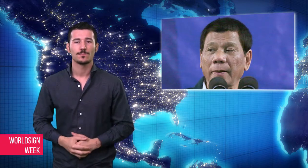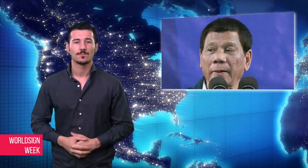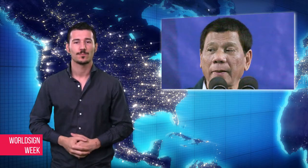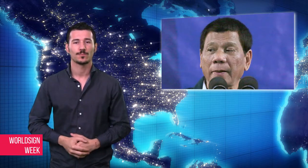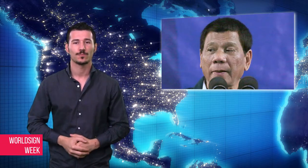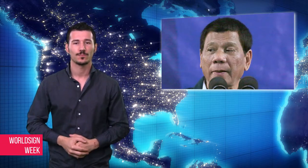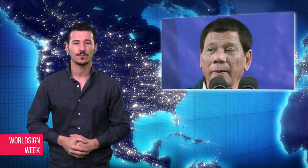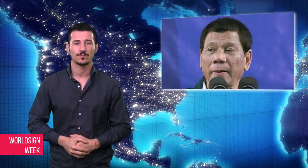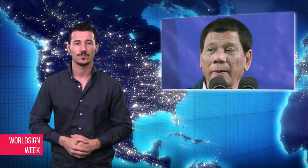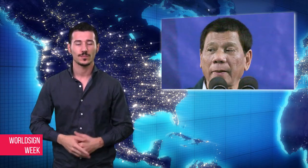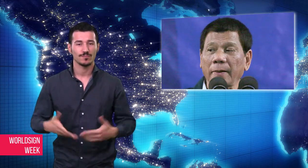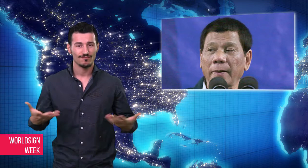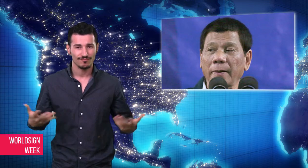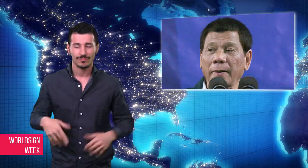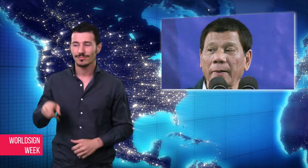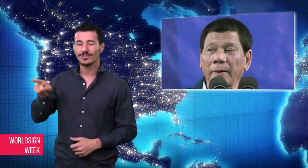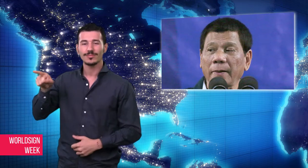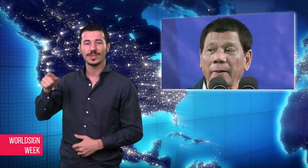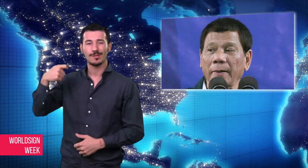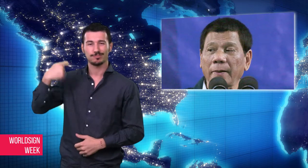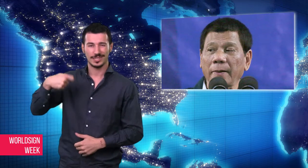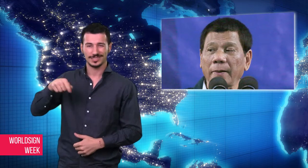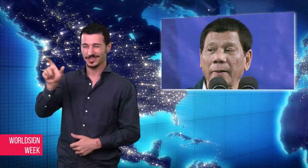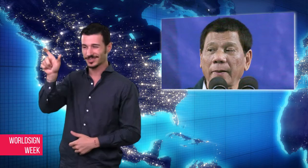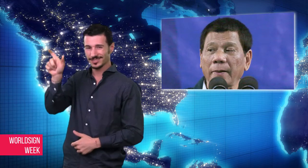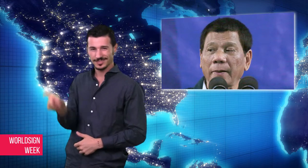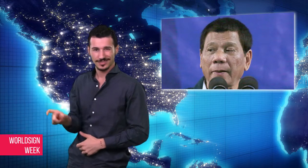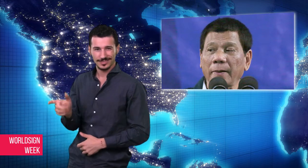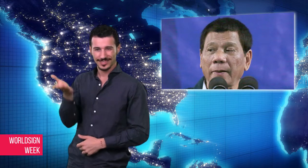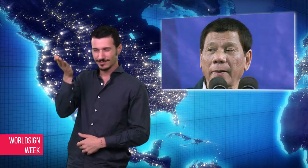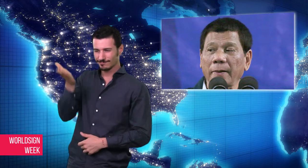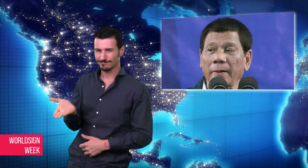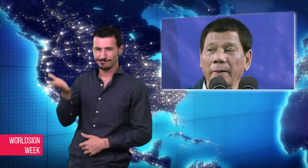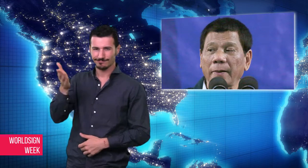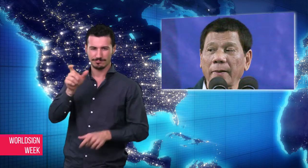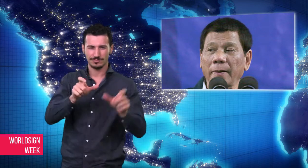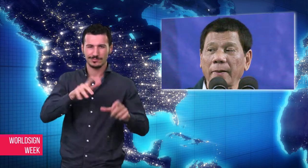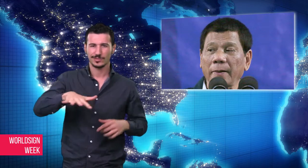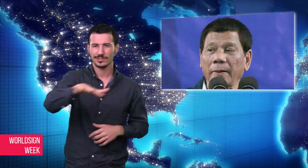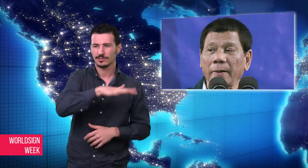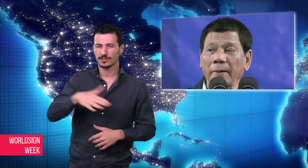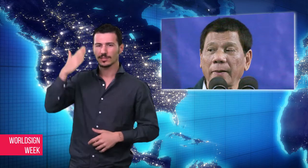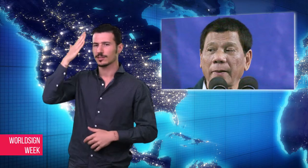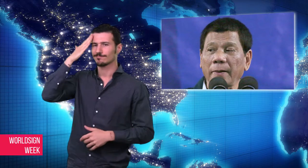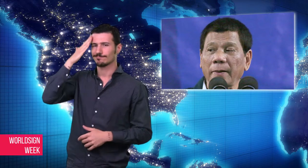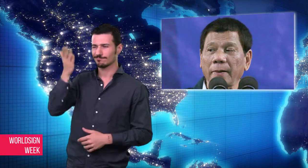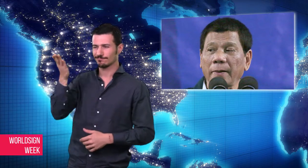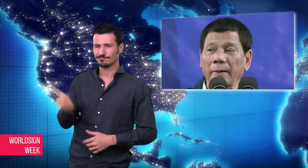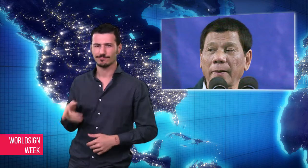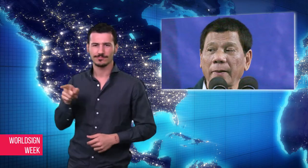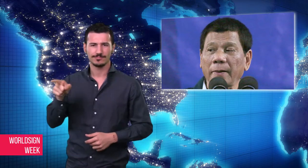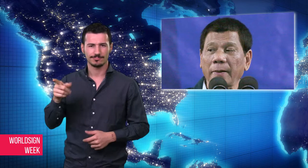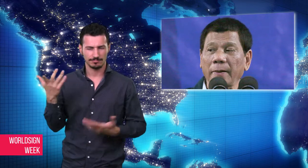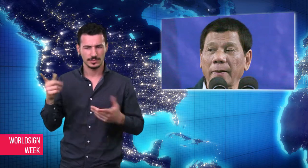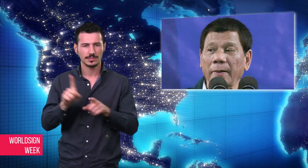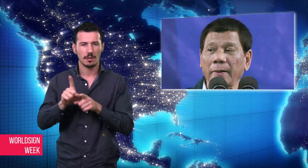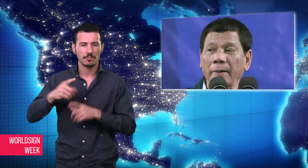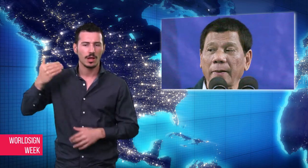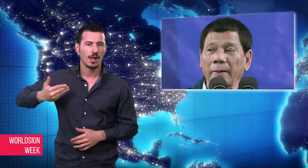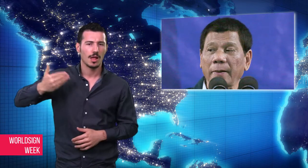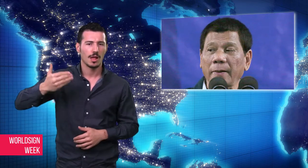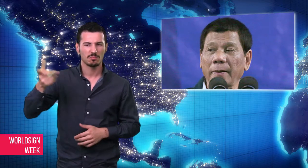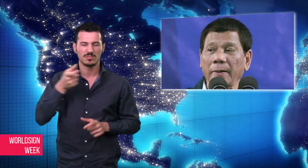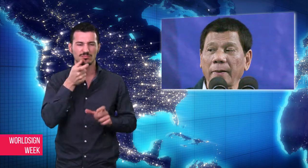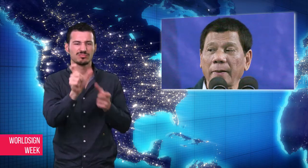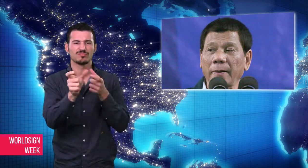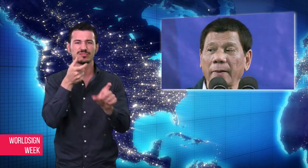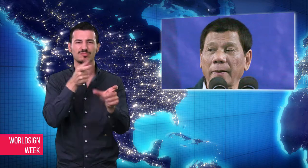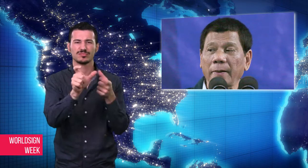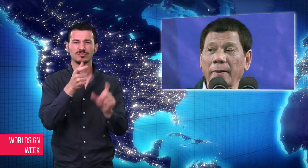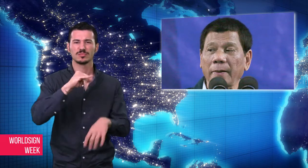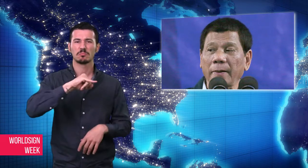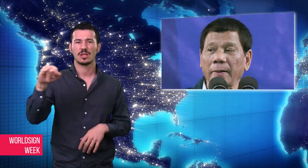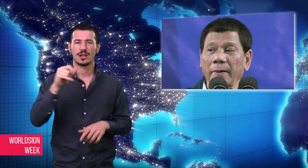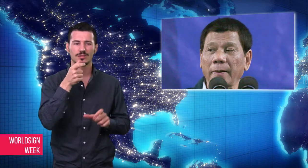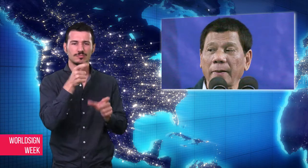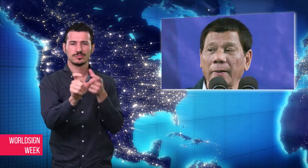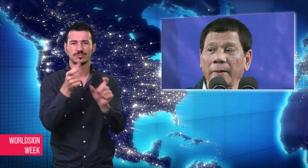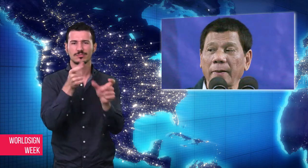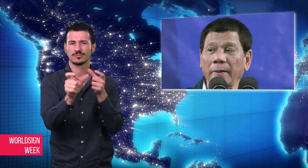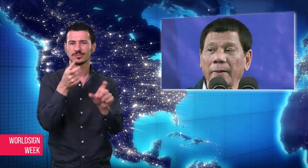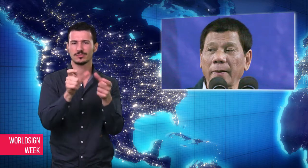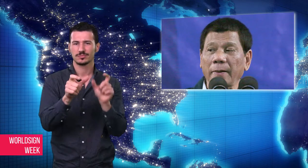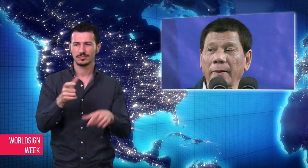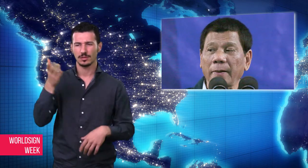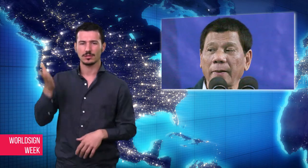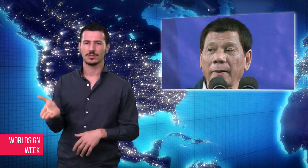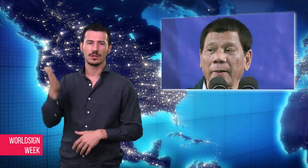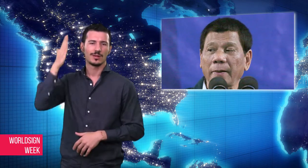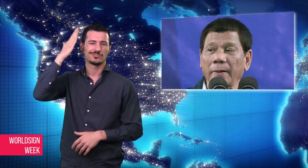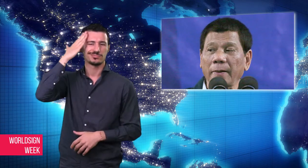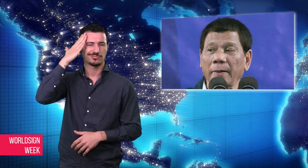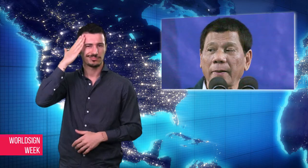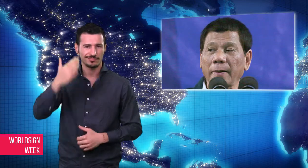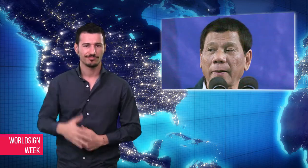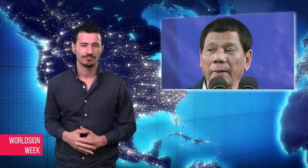regularly, is notorious for offensive comments.